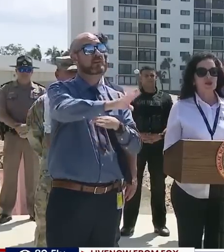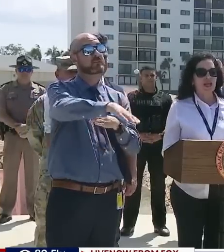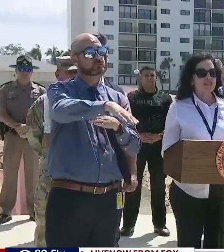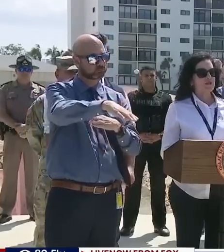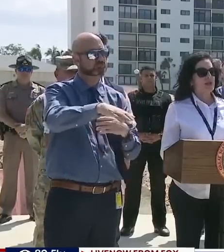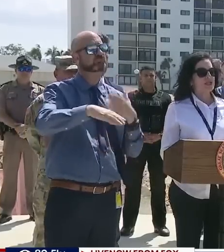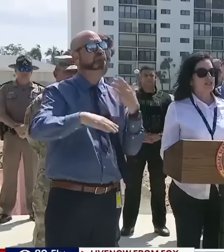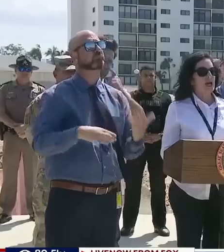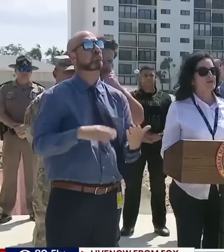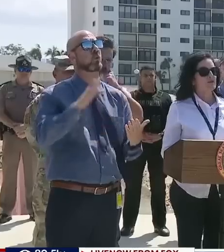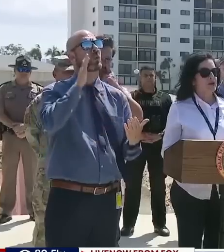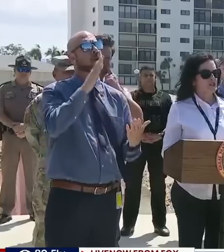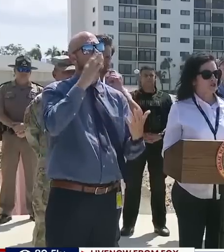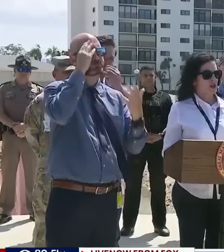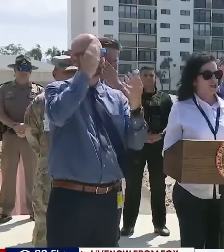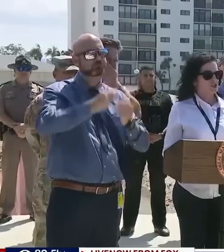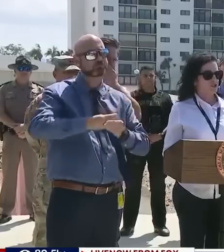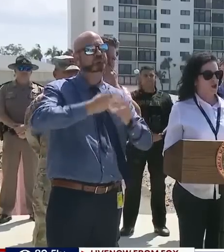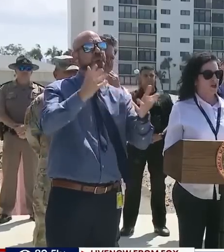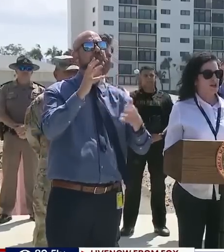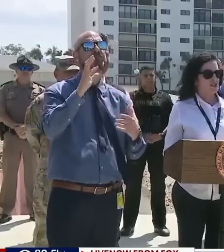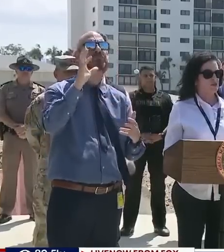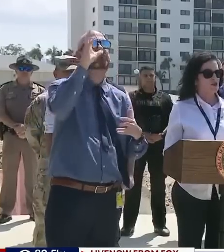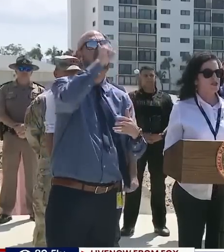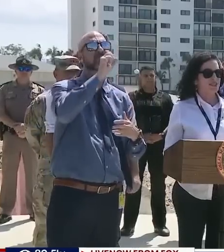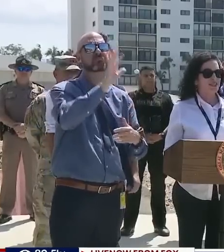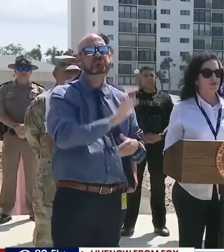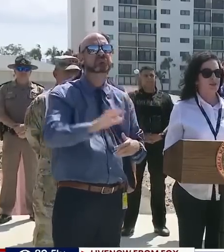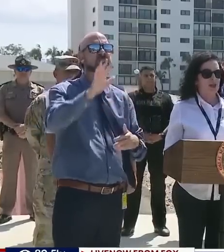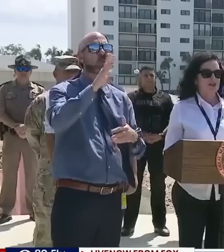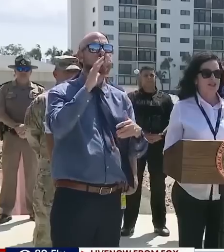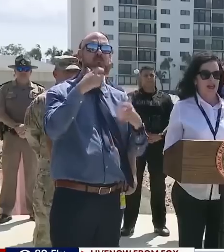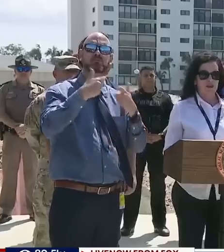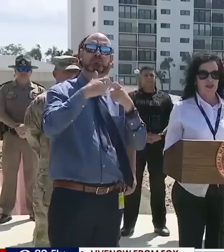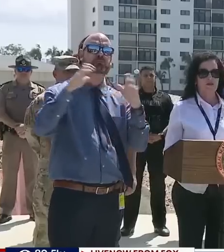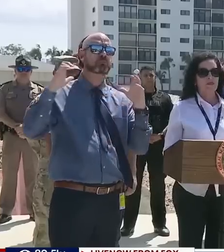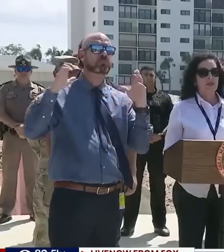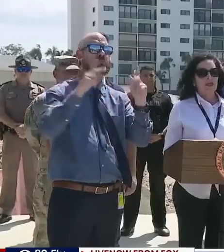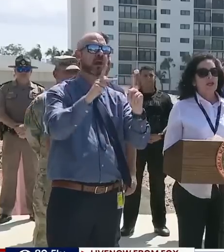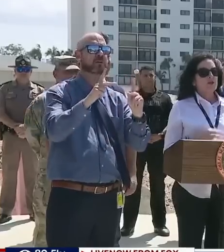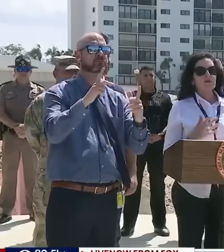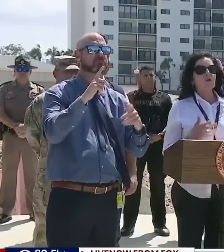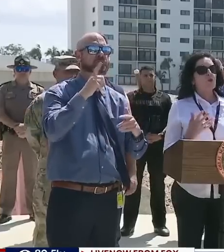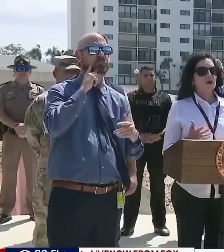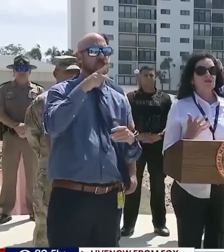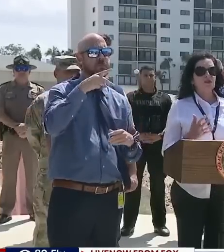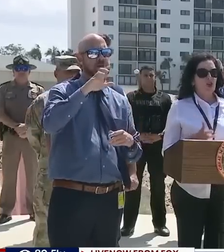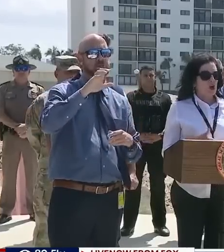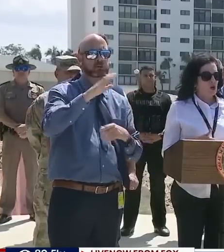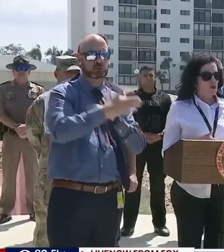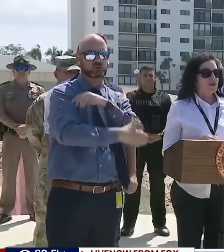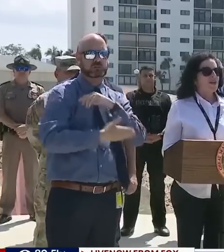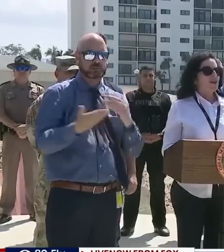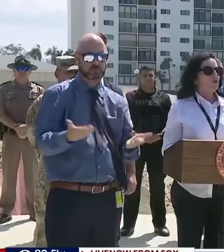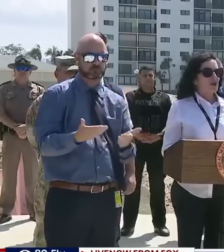as possible and help our customers get back to their evening. we will issue an